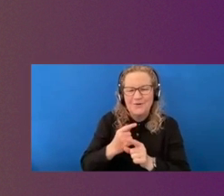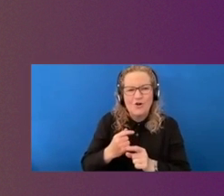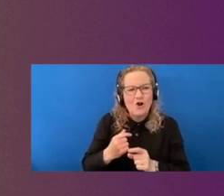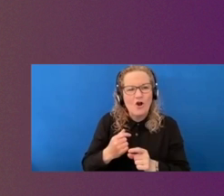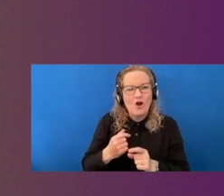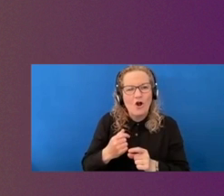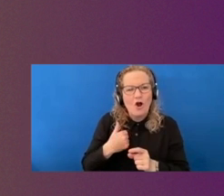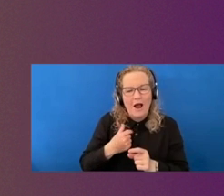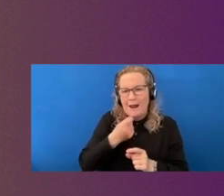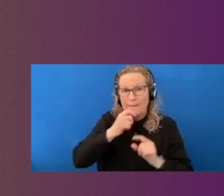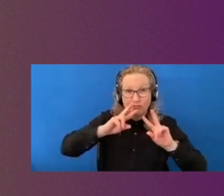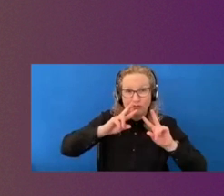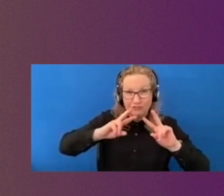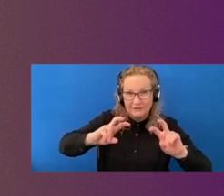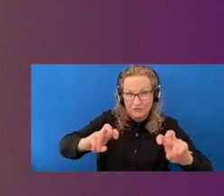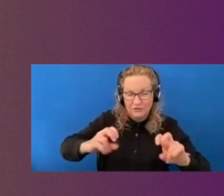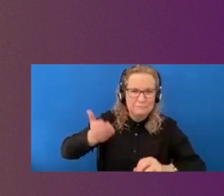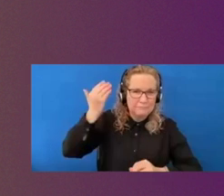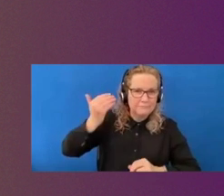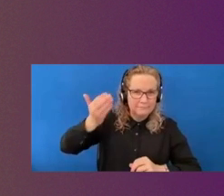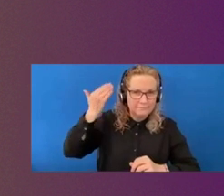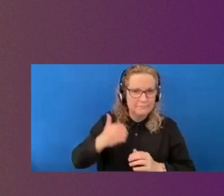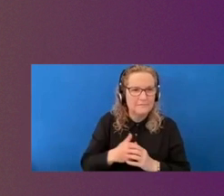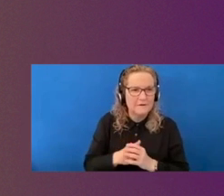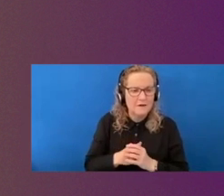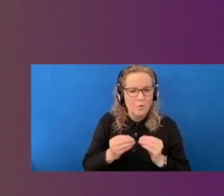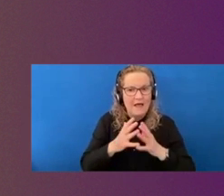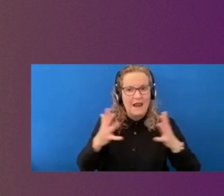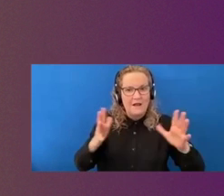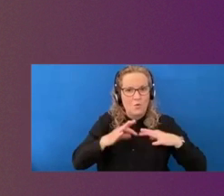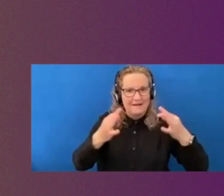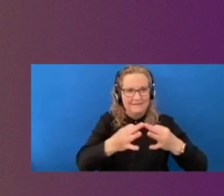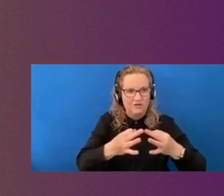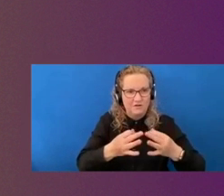of research on this in the past um with a large organisation myself um and there are you know